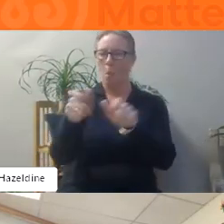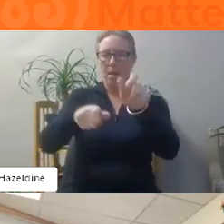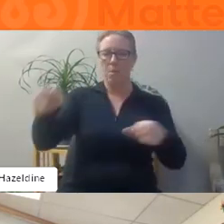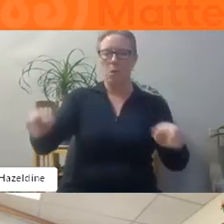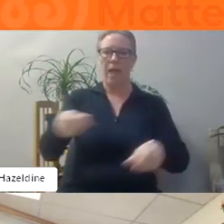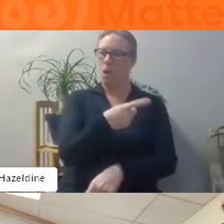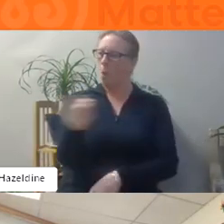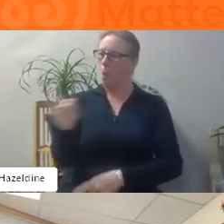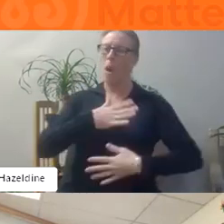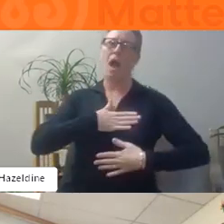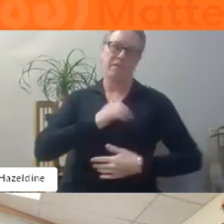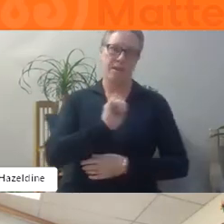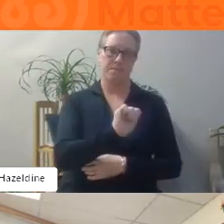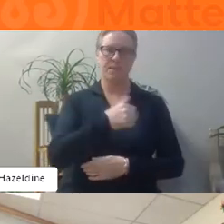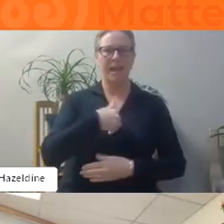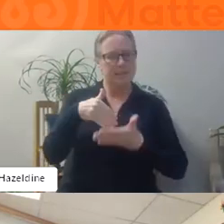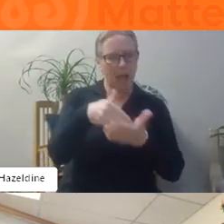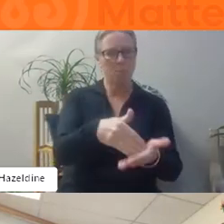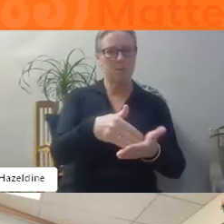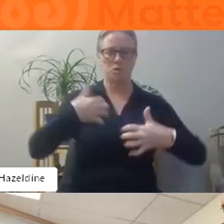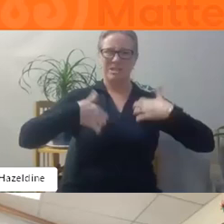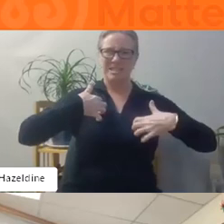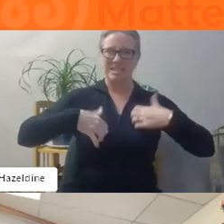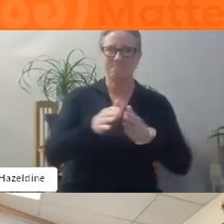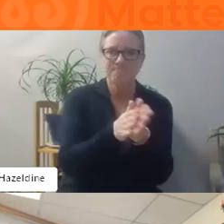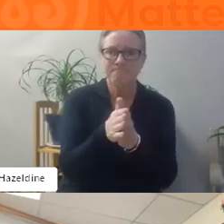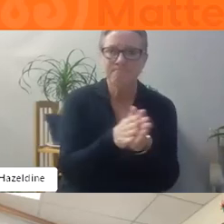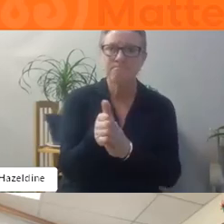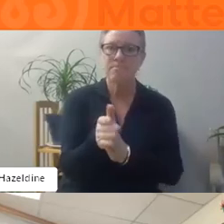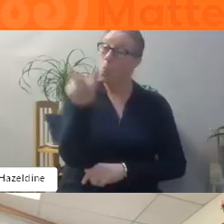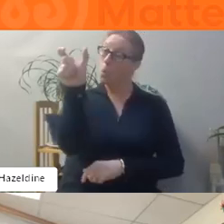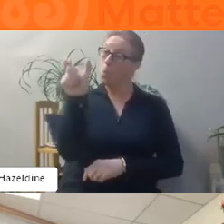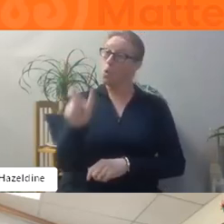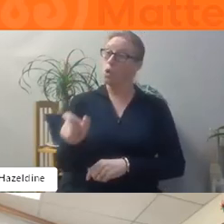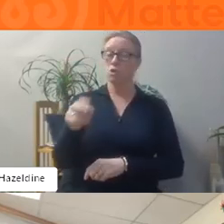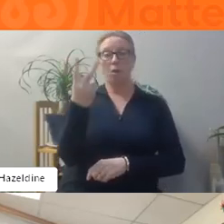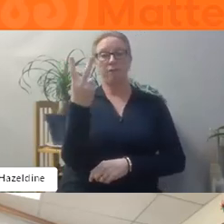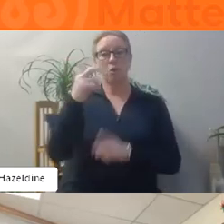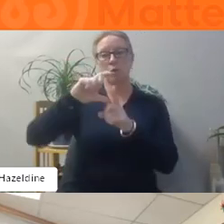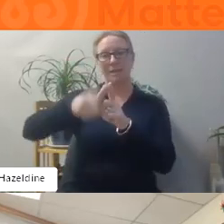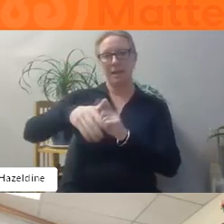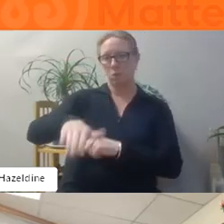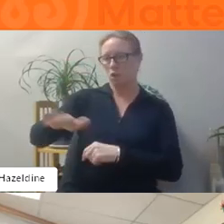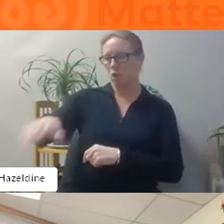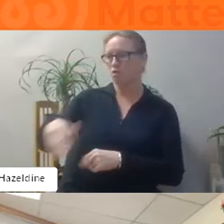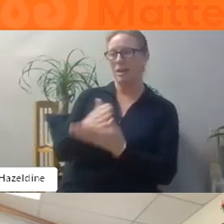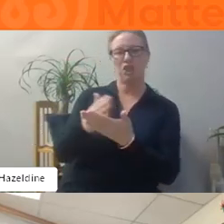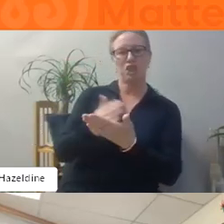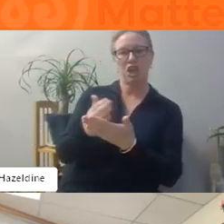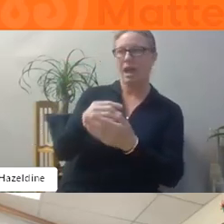so that has helped him to strive." And in the words of two mokopuna whaikaha who have shared with us about how their teachers have had